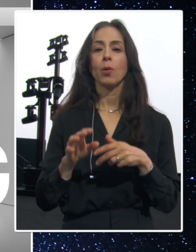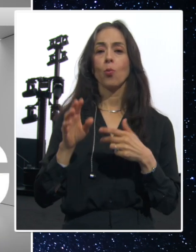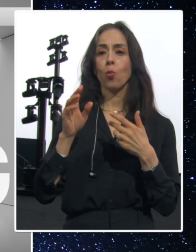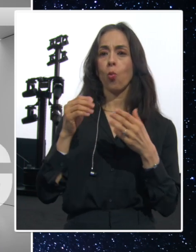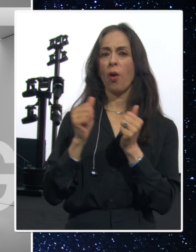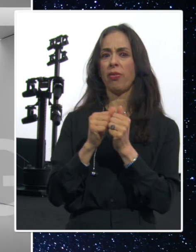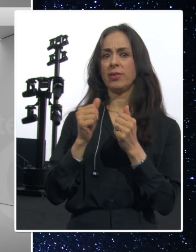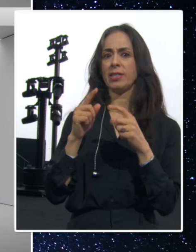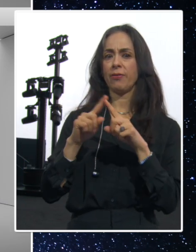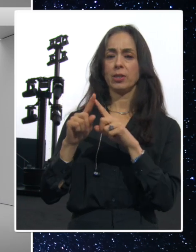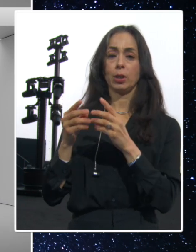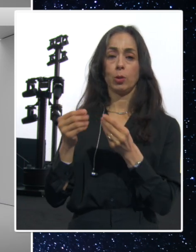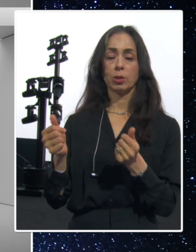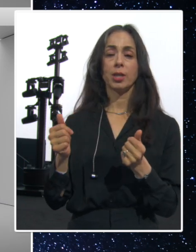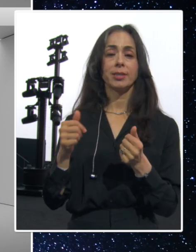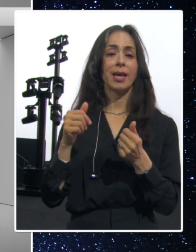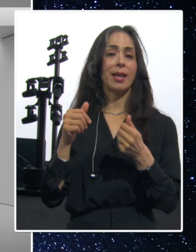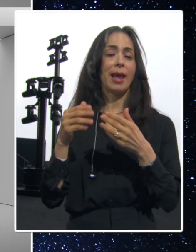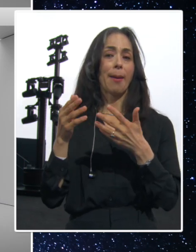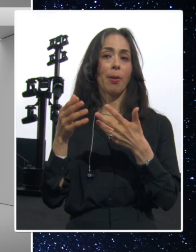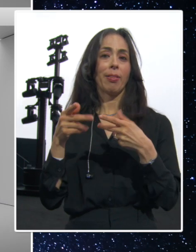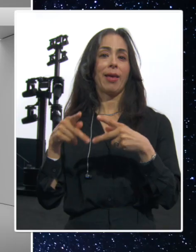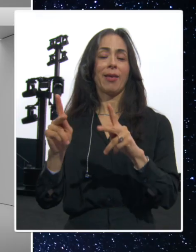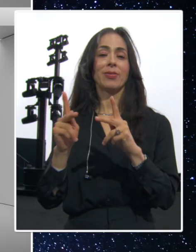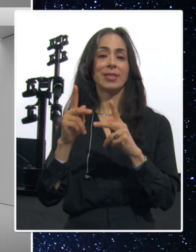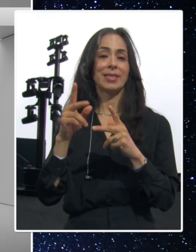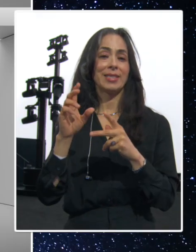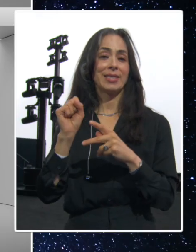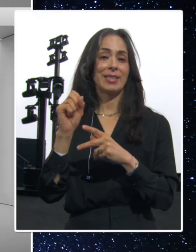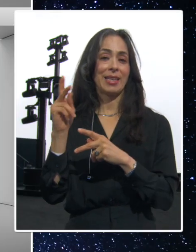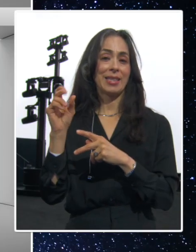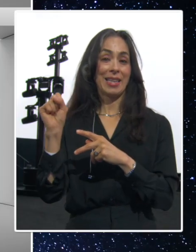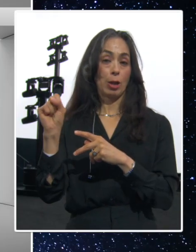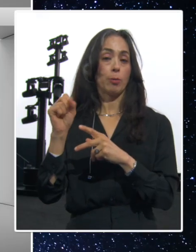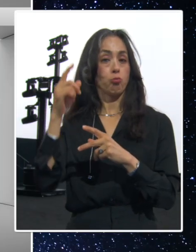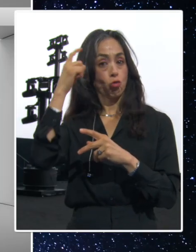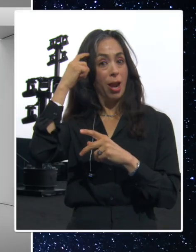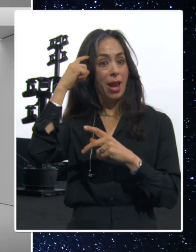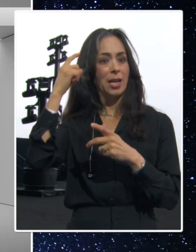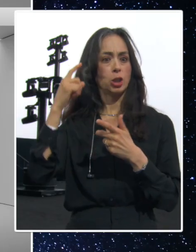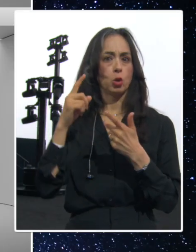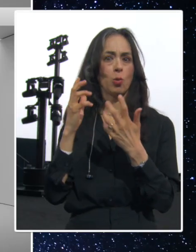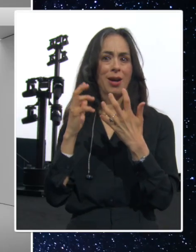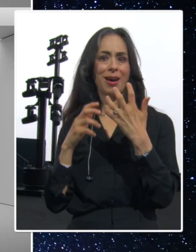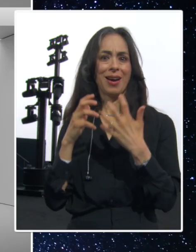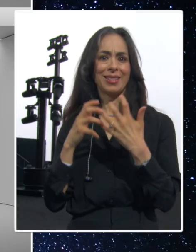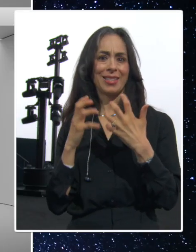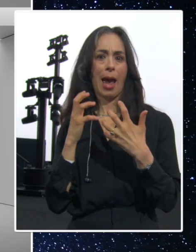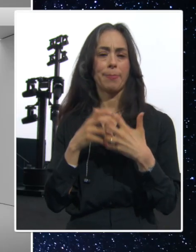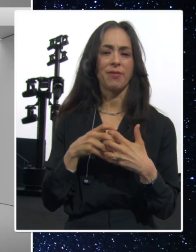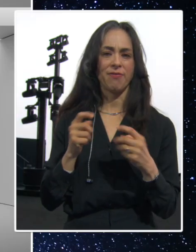enabling the Skilled Brain to learn faster, adapt quicker, and operate at the speed robotics requires.